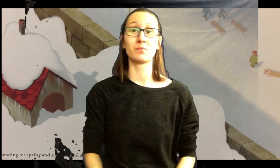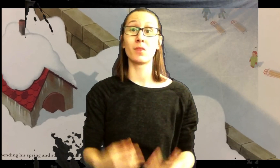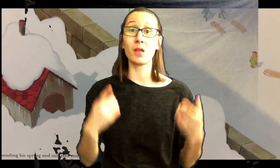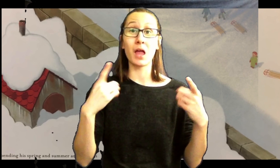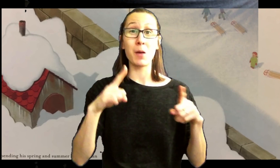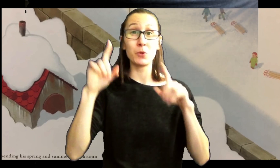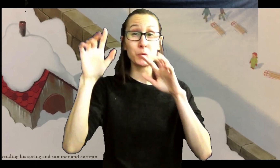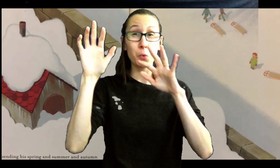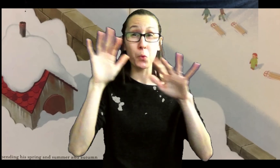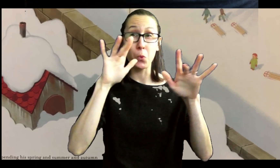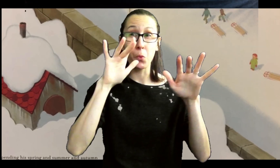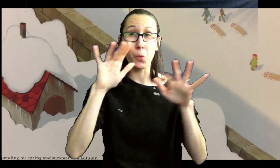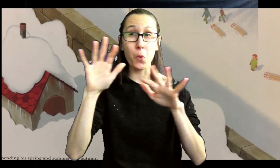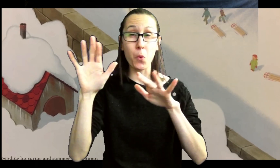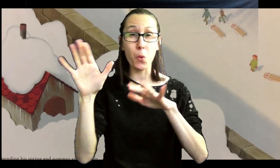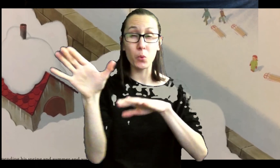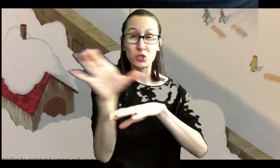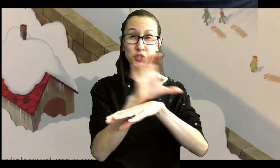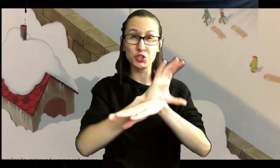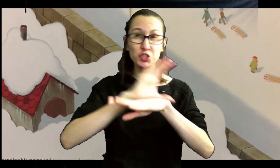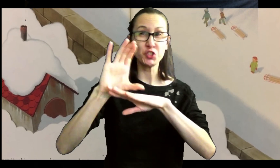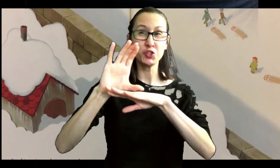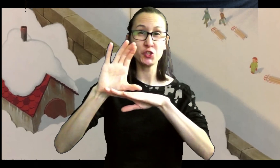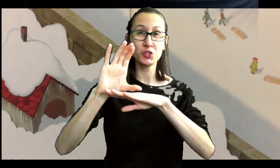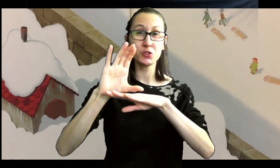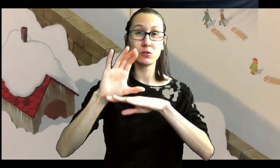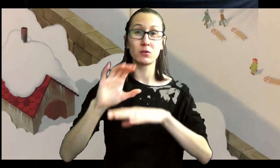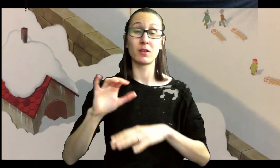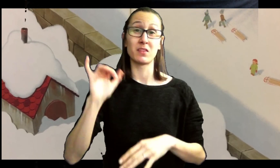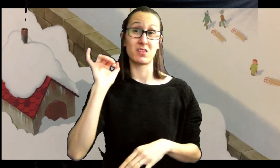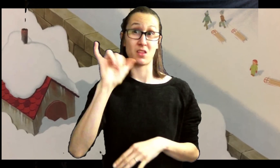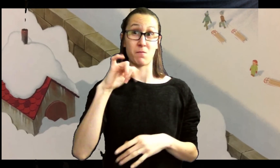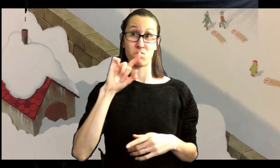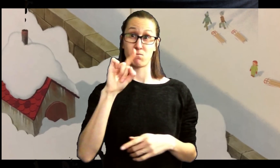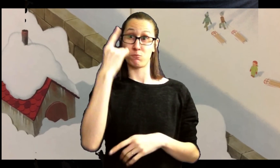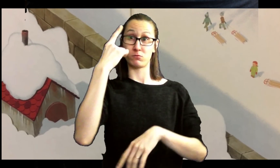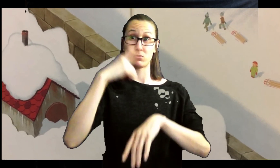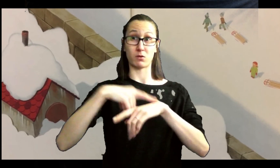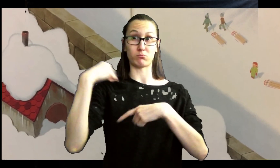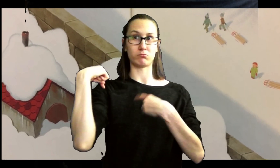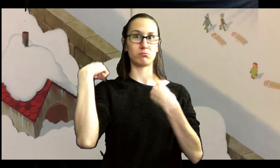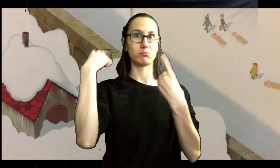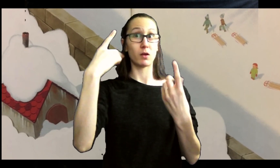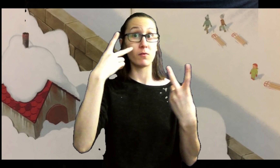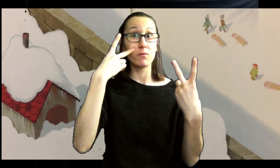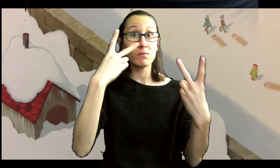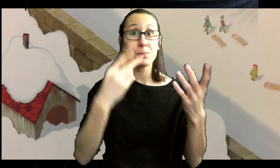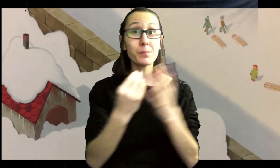Heavy blankets of snow fell on the city that season And for the first time since he'd become a gardener,